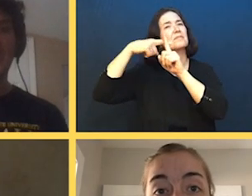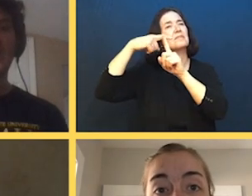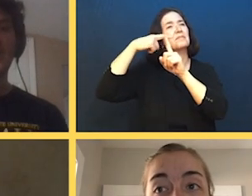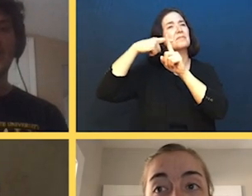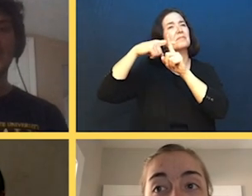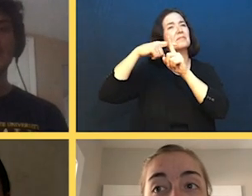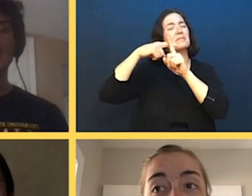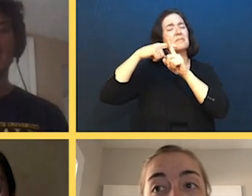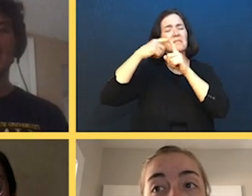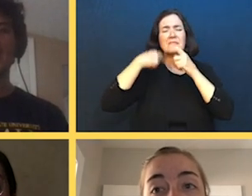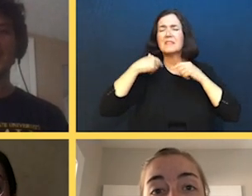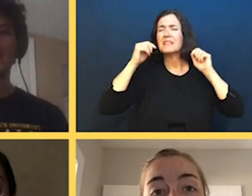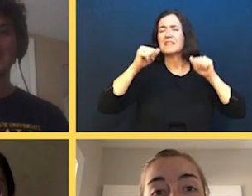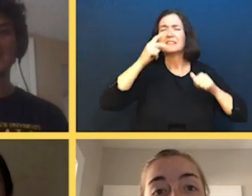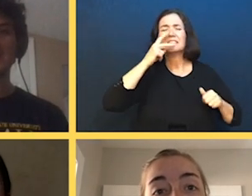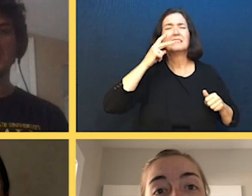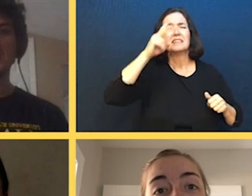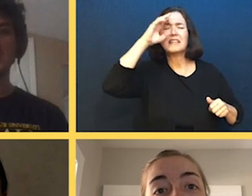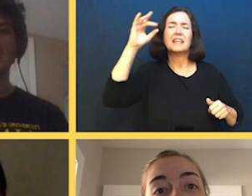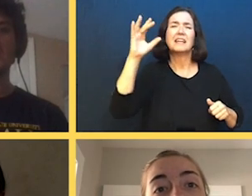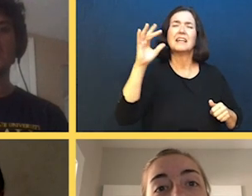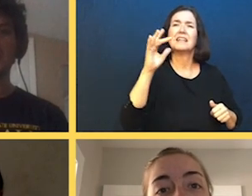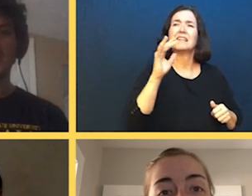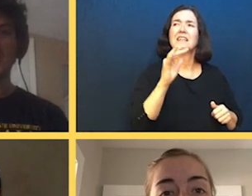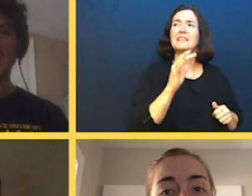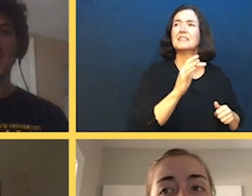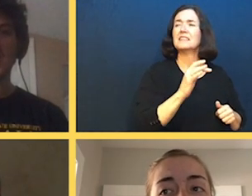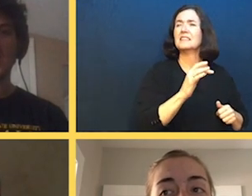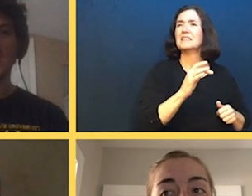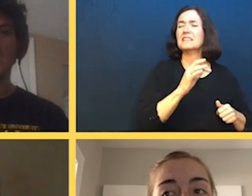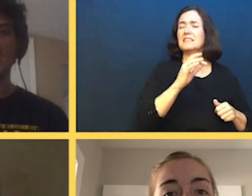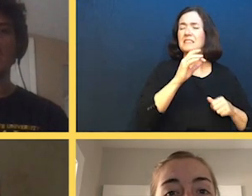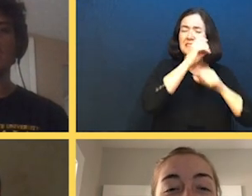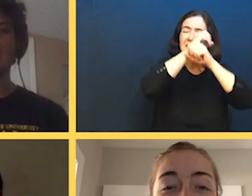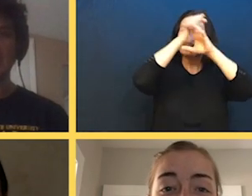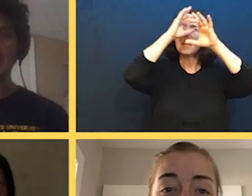I can see the light.